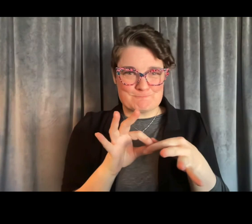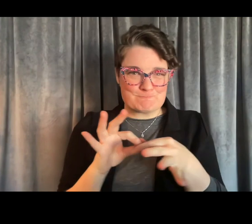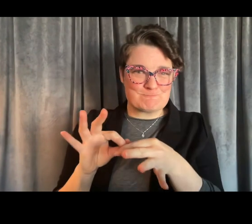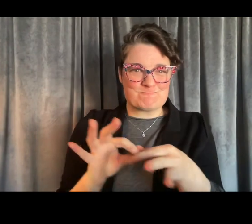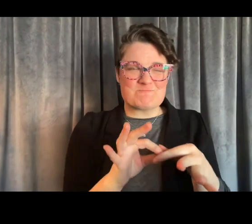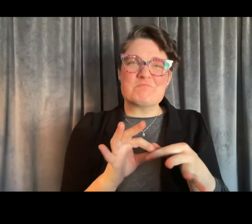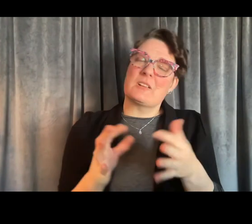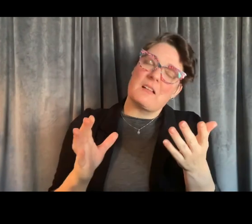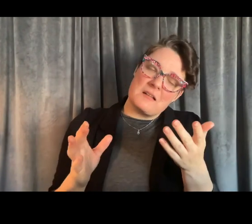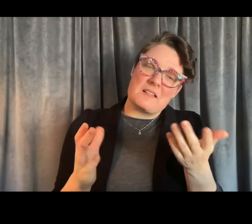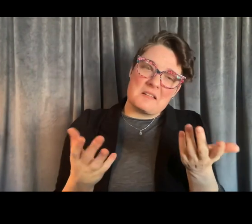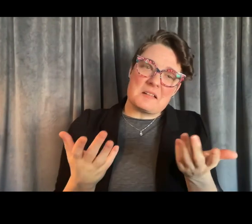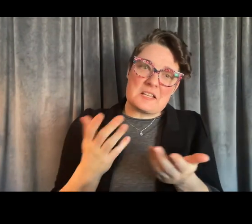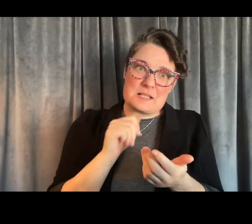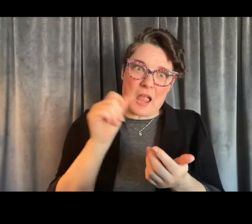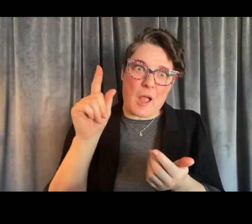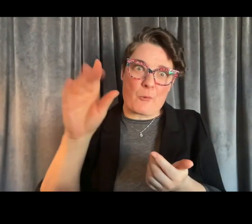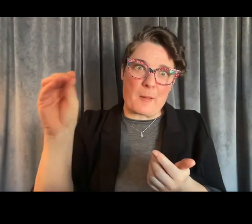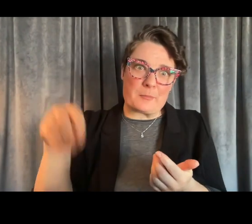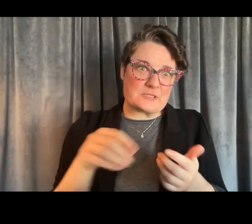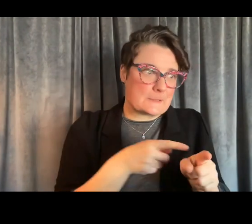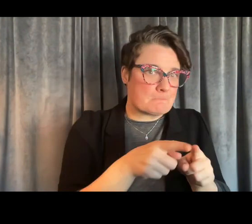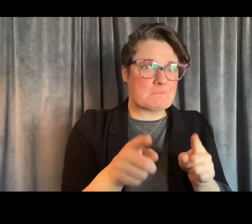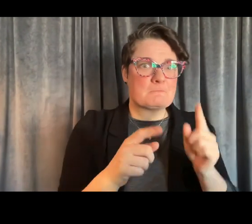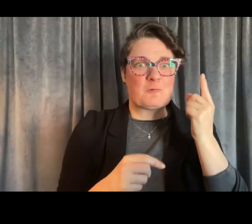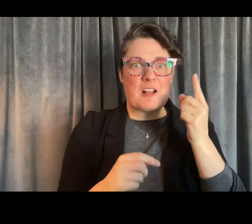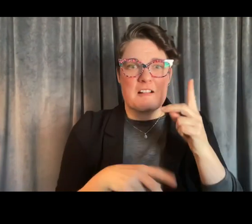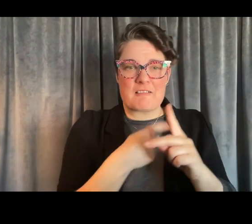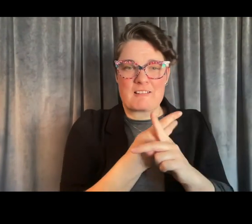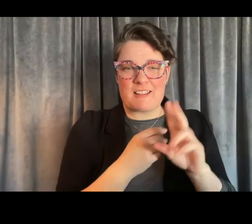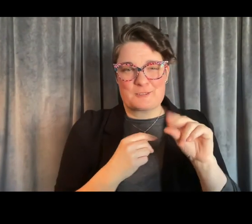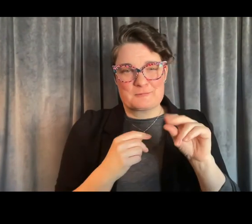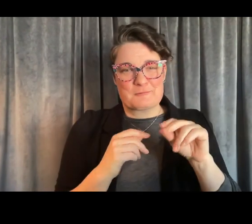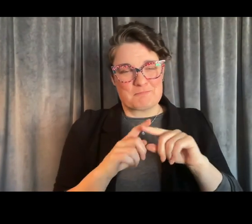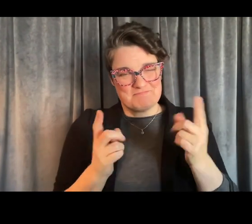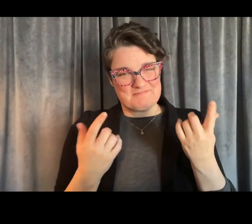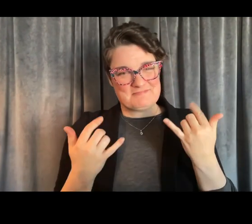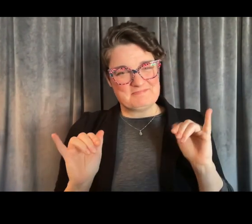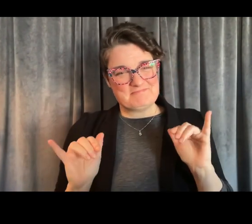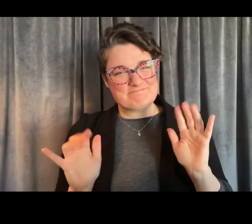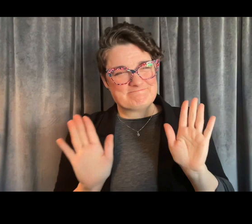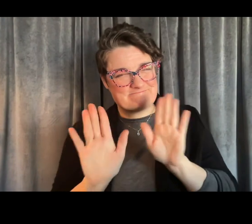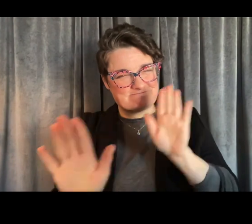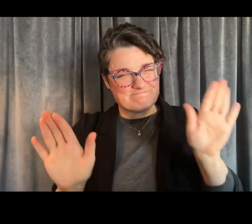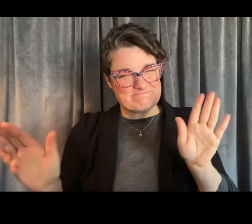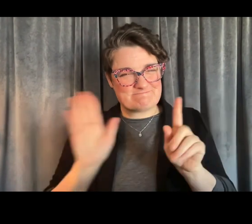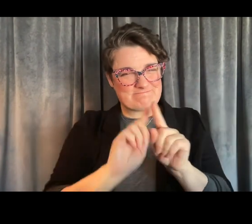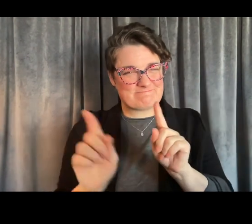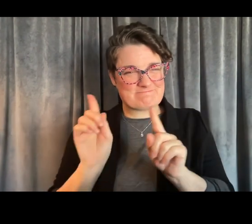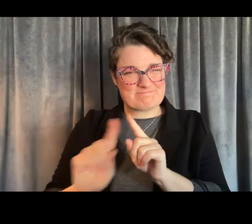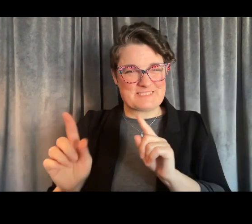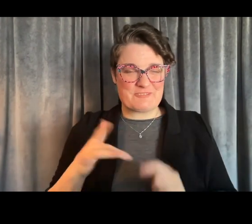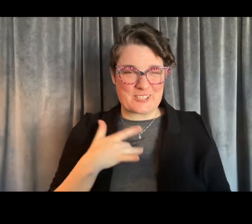There's of course there's other trees mixed in with them all, but they all have such different feelings to them.